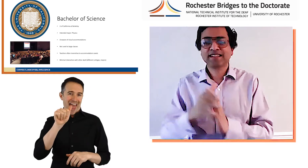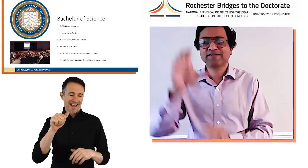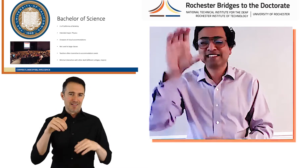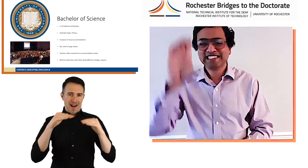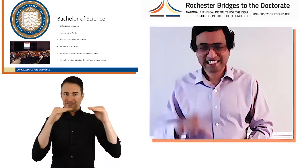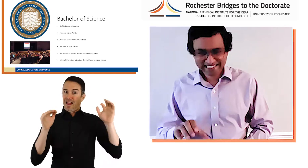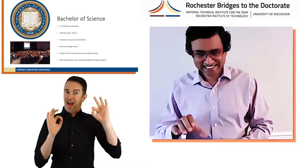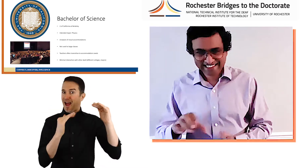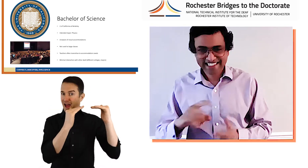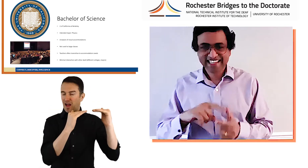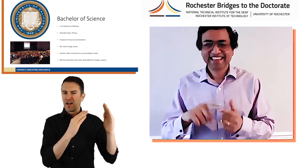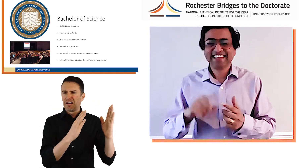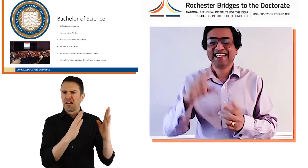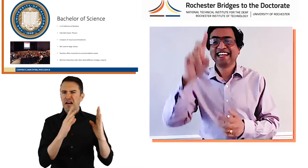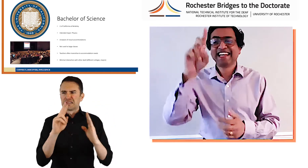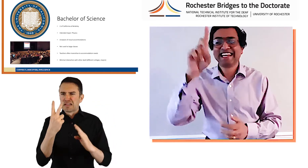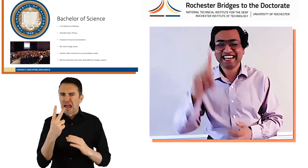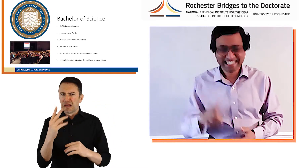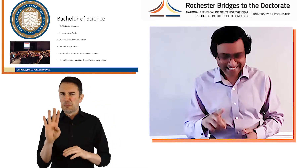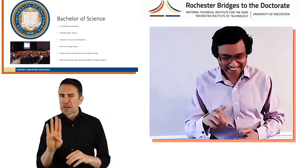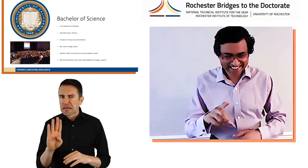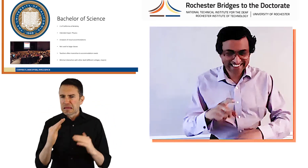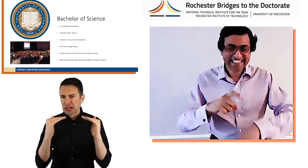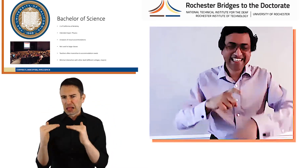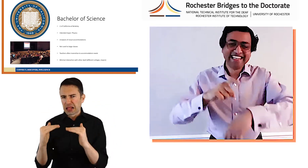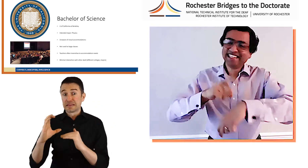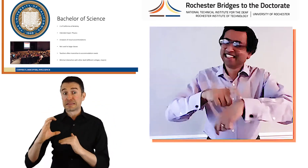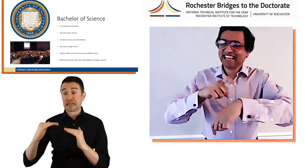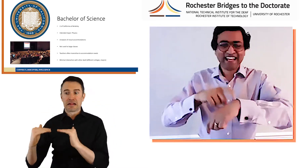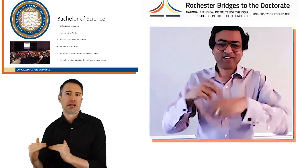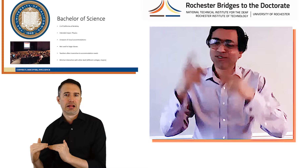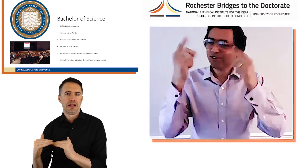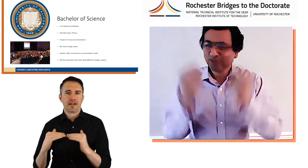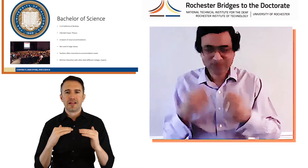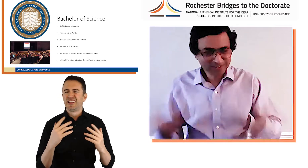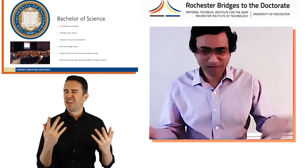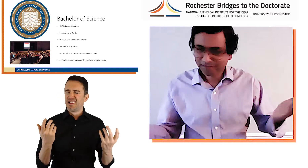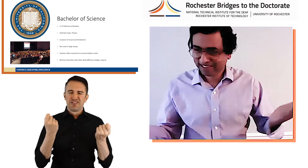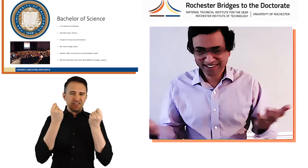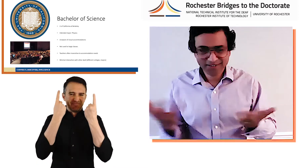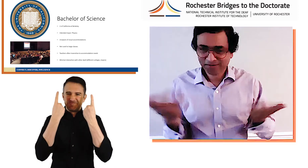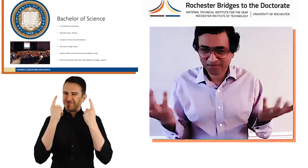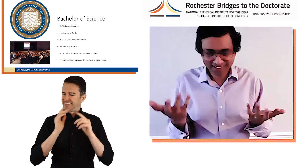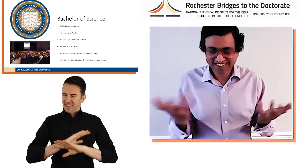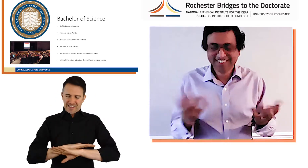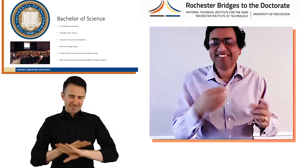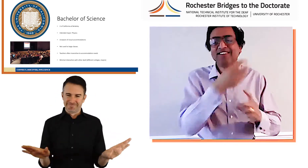and then got down to mostly "D"s, and I realized that this was just not working for me.